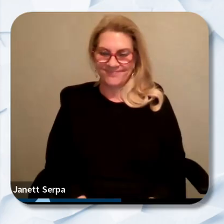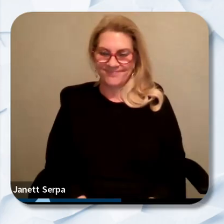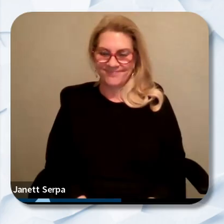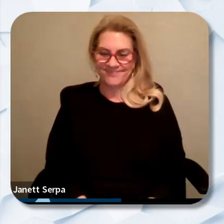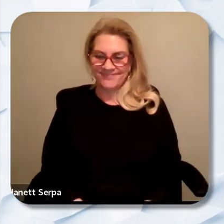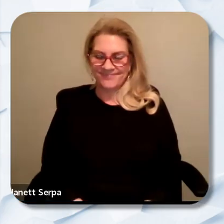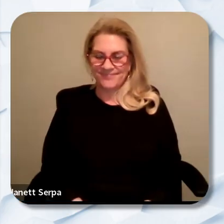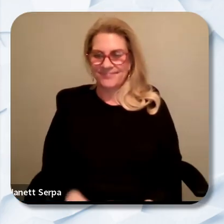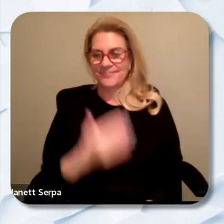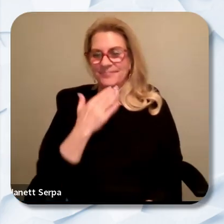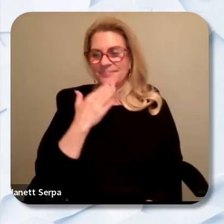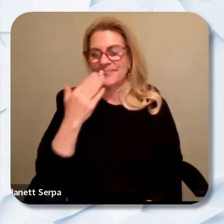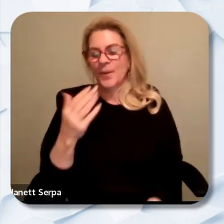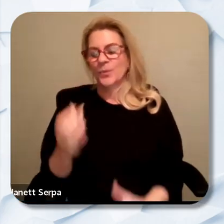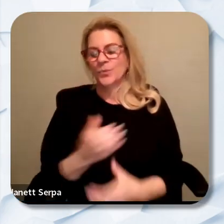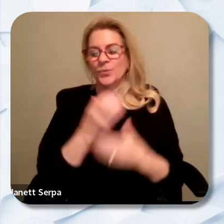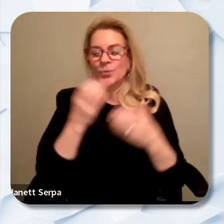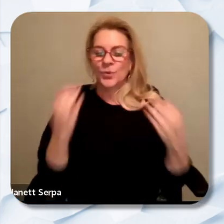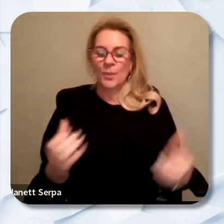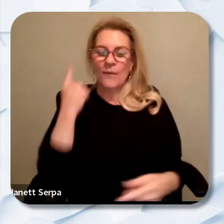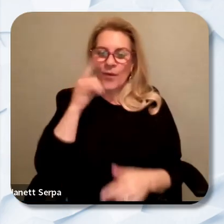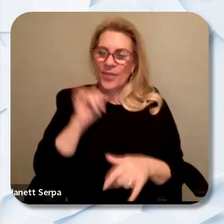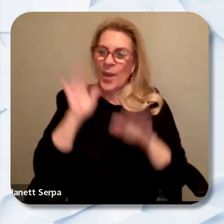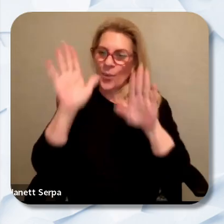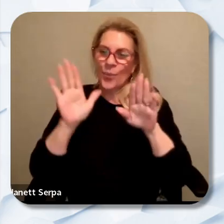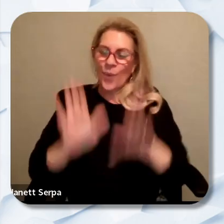Stephanie Myers: Thank you so much Dominique for that incredible presentation and I have to